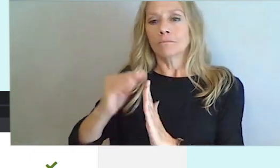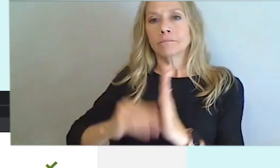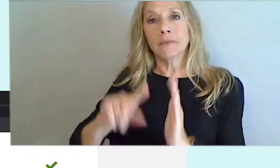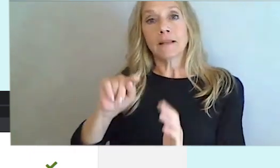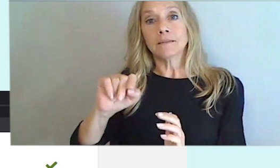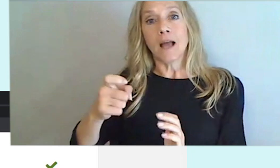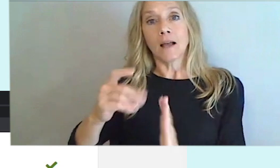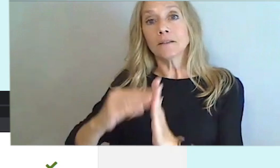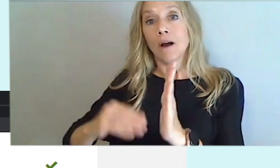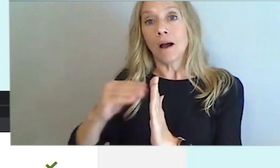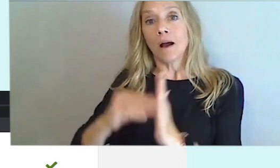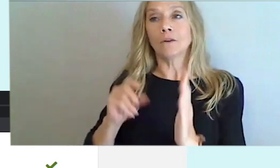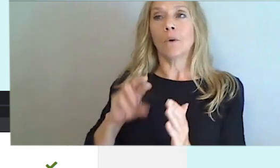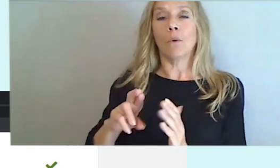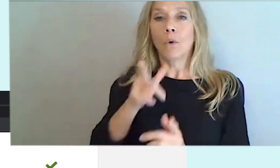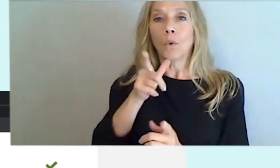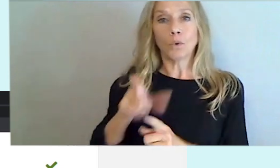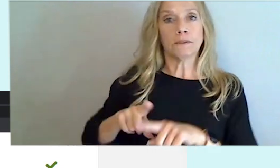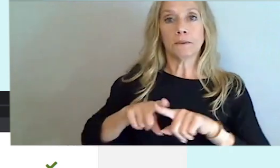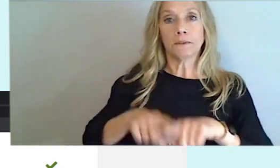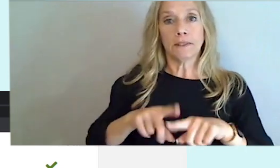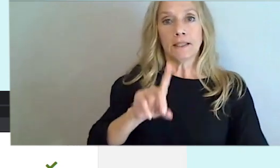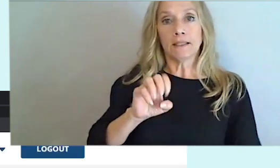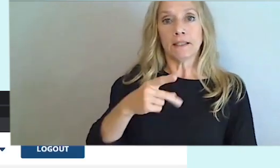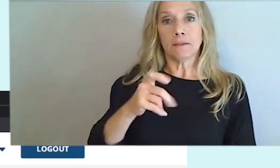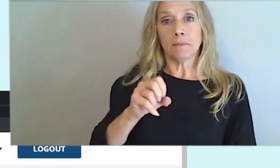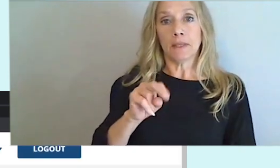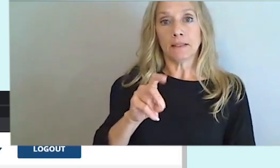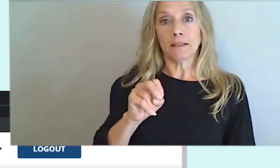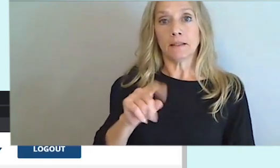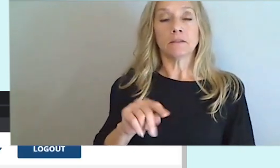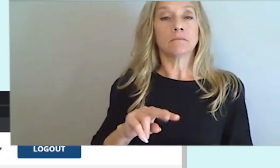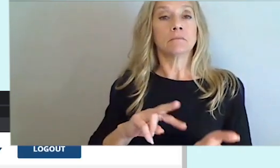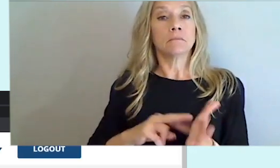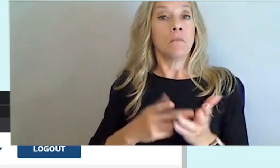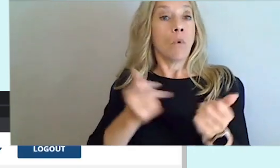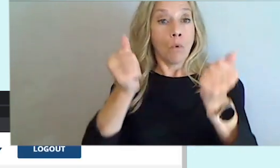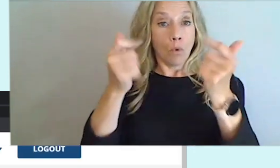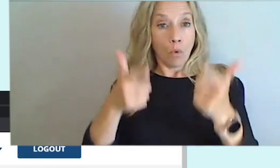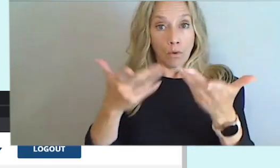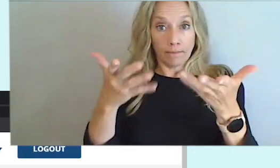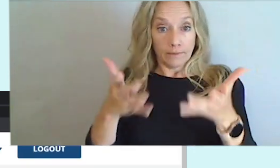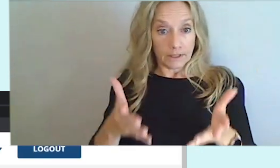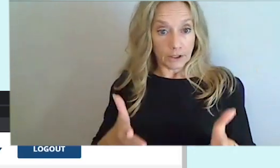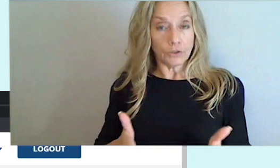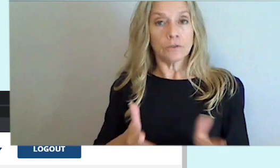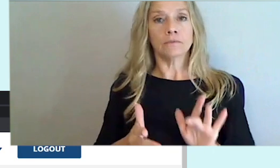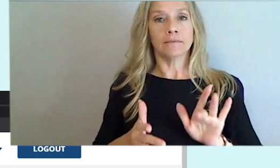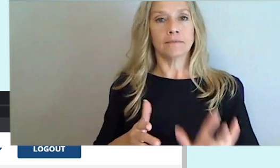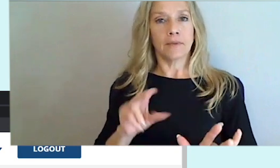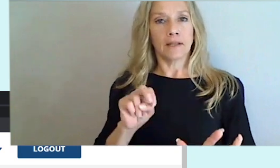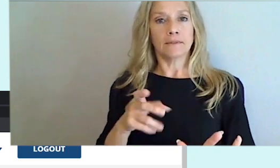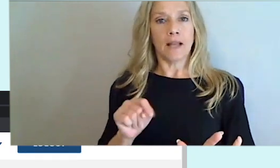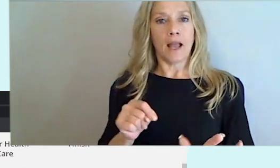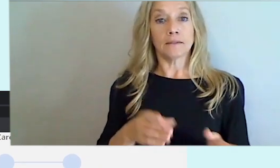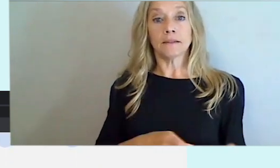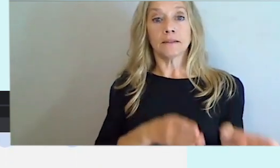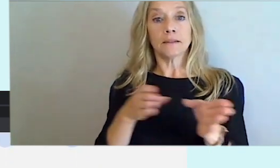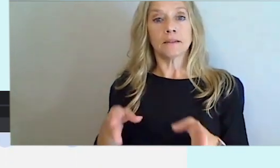Once everything is correct, click next. The summary employment page shows what employment